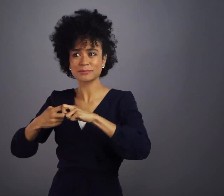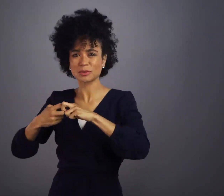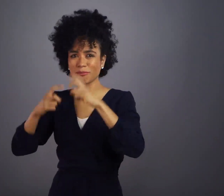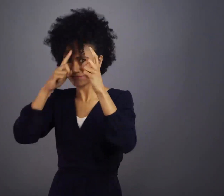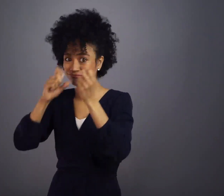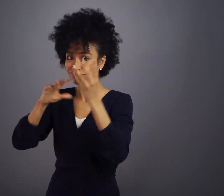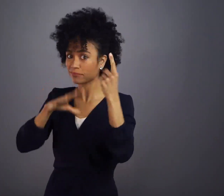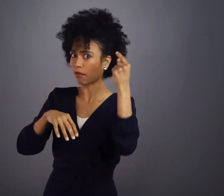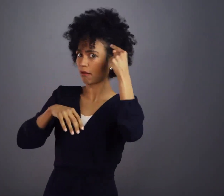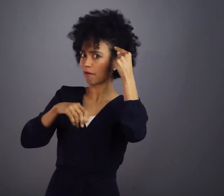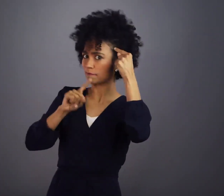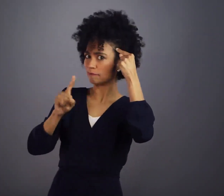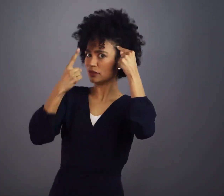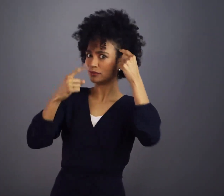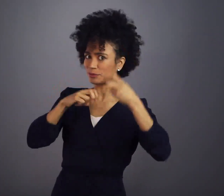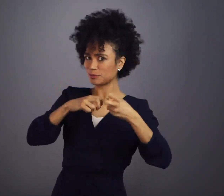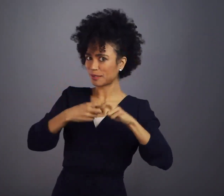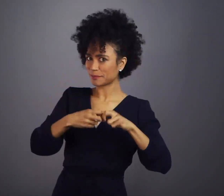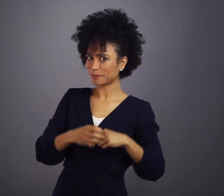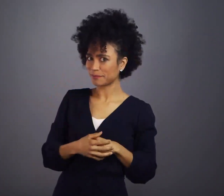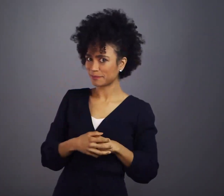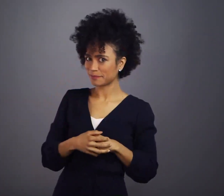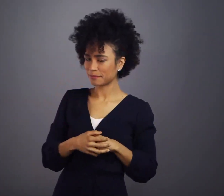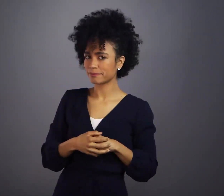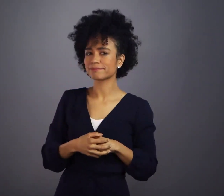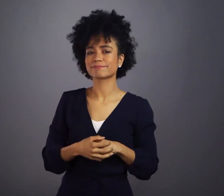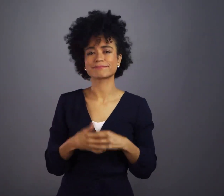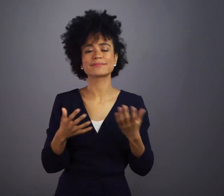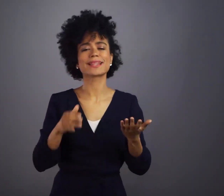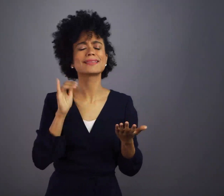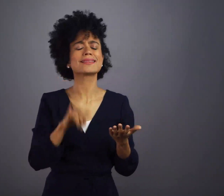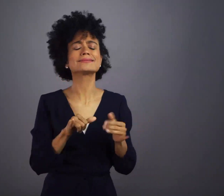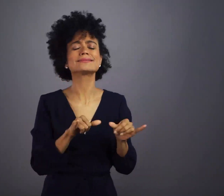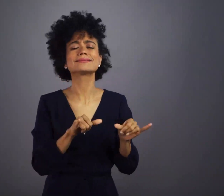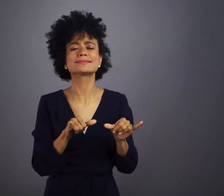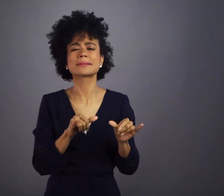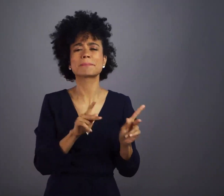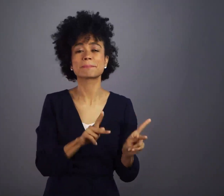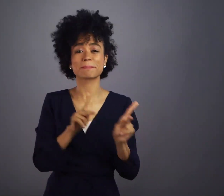he will laugh it off, or become irritated and refuse to talk.